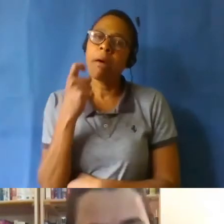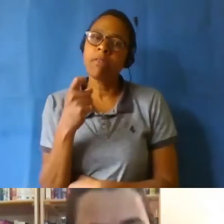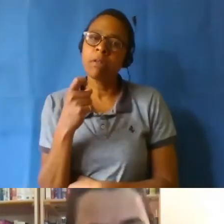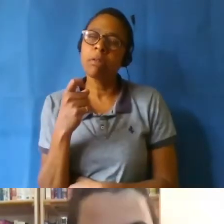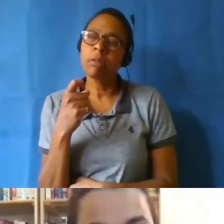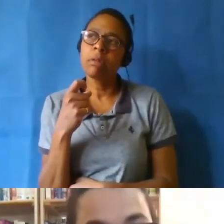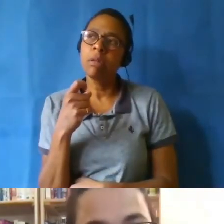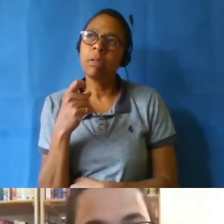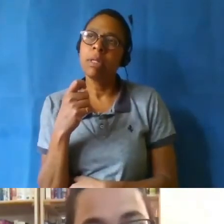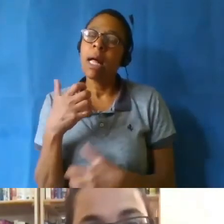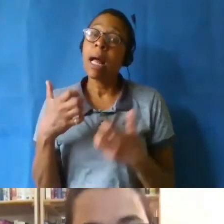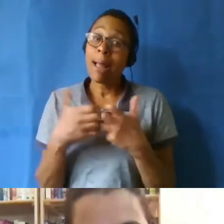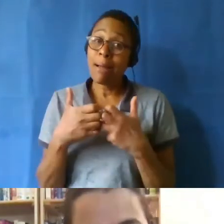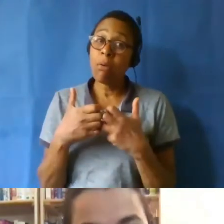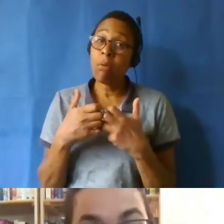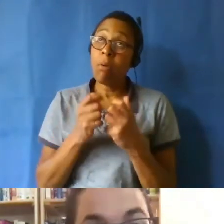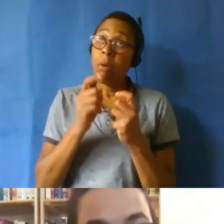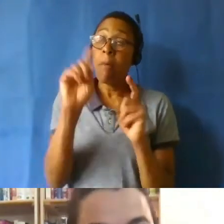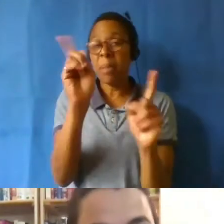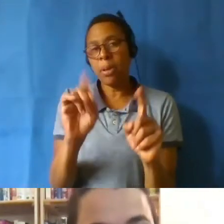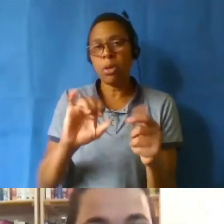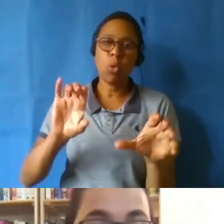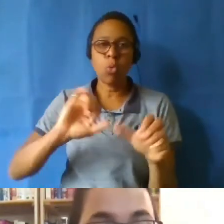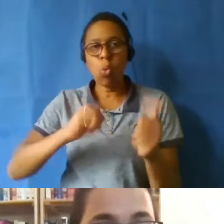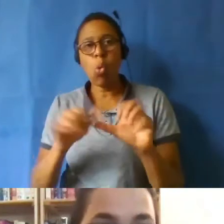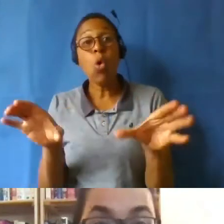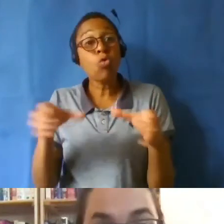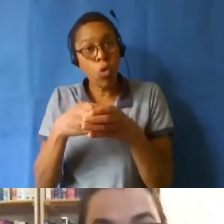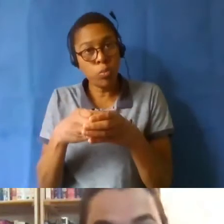or sort of groups in power co-opt the sort of notion of the alternative or